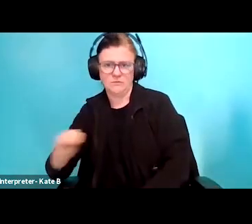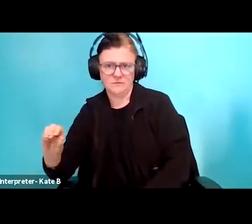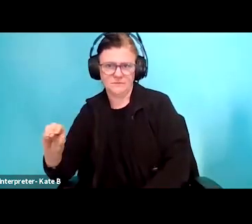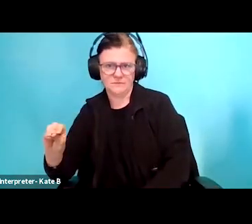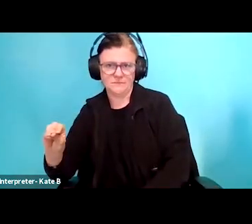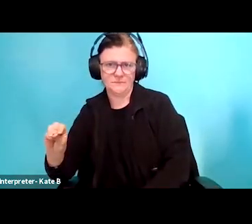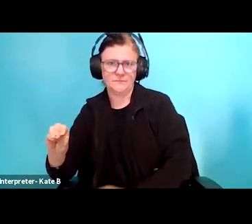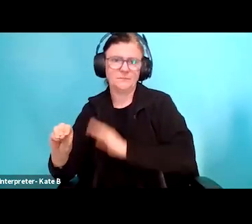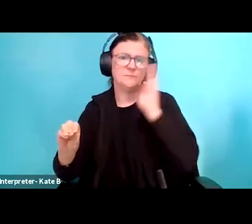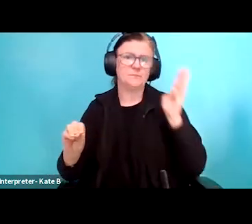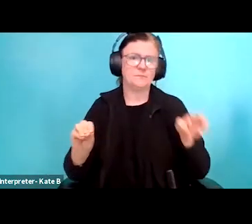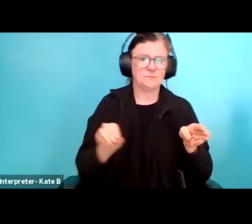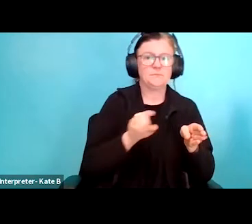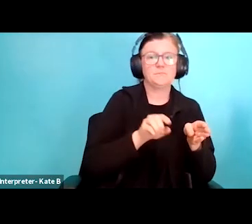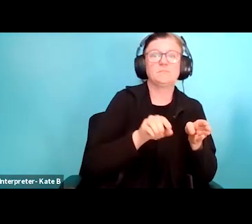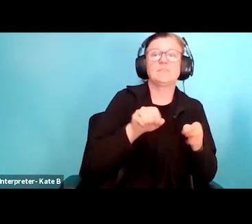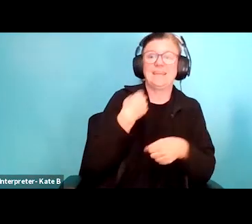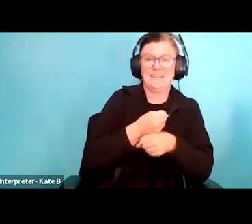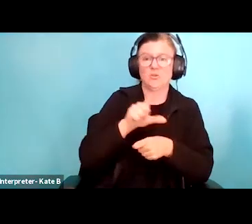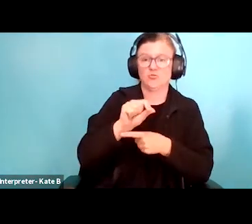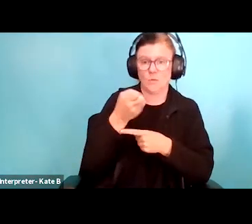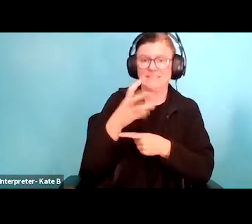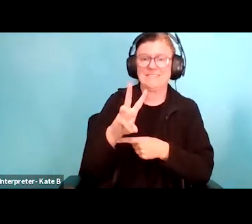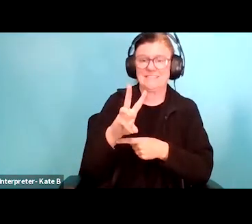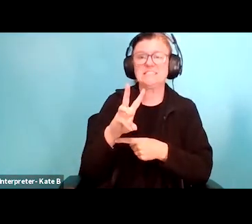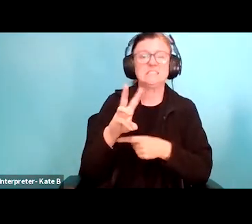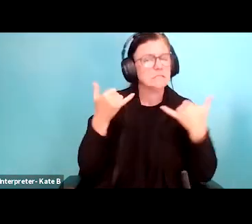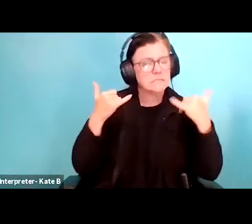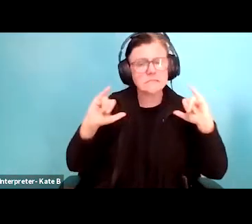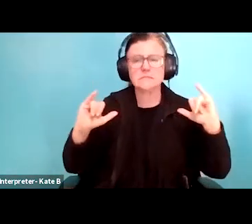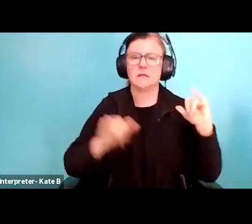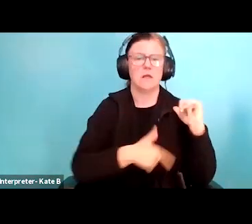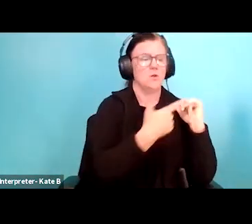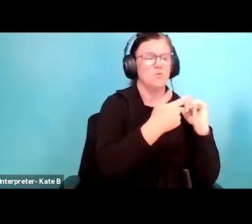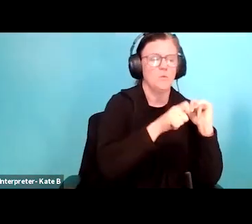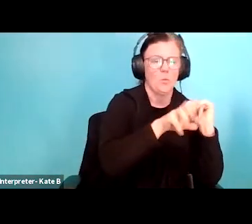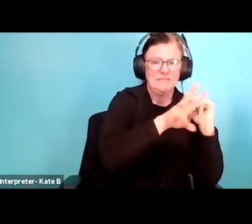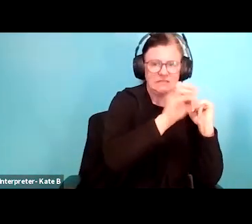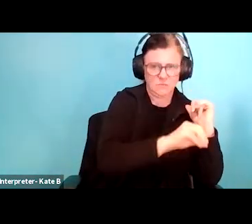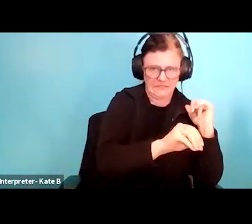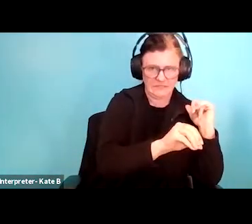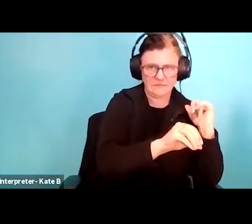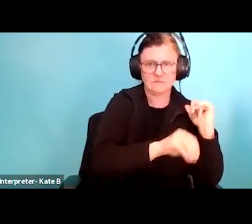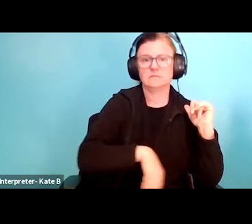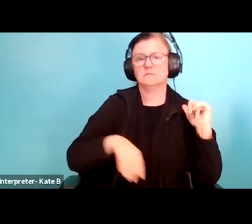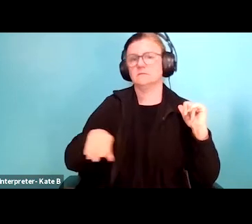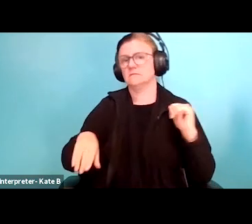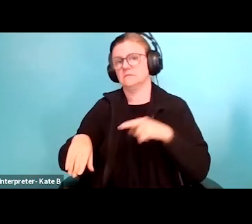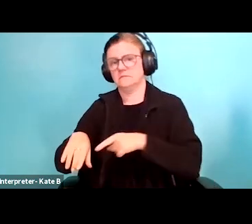and likewise in 2016 that gap persists 21.6 percent of adults reported loneliness of those who